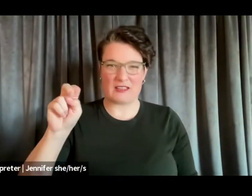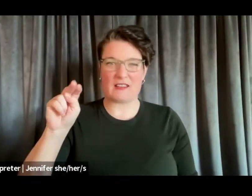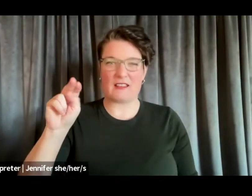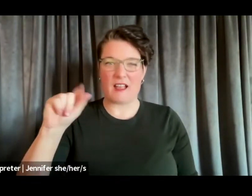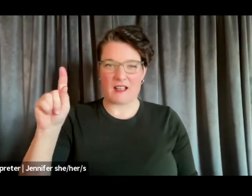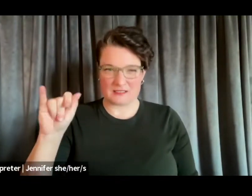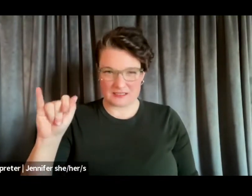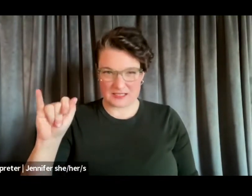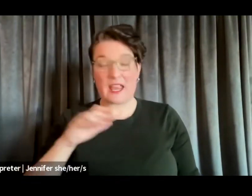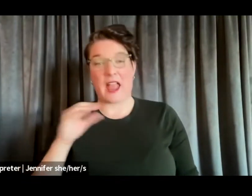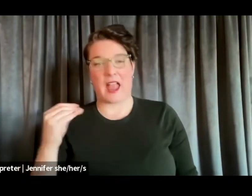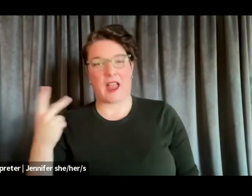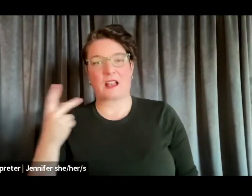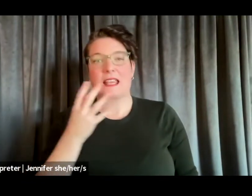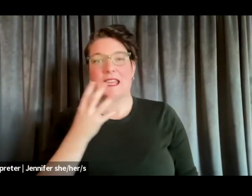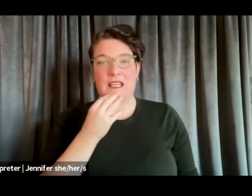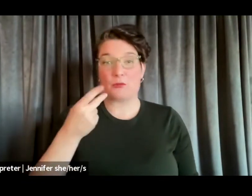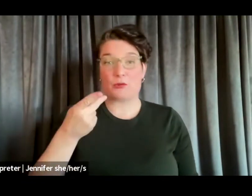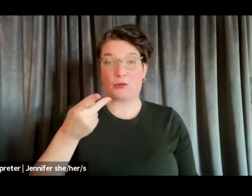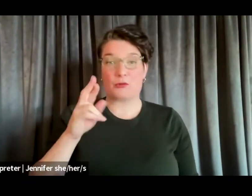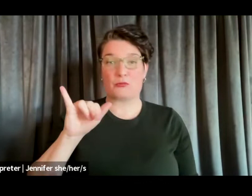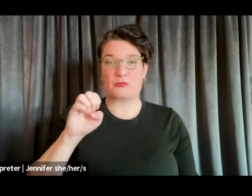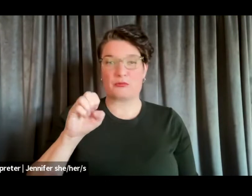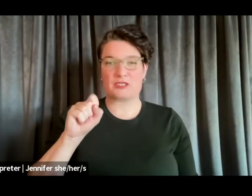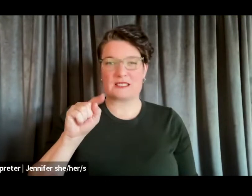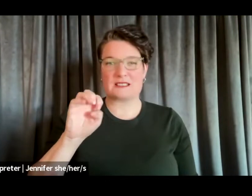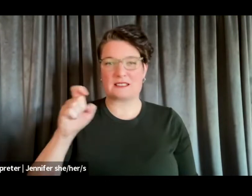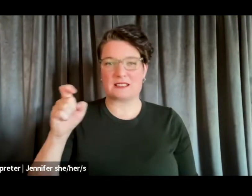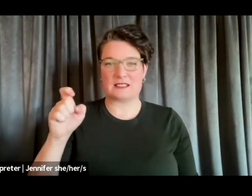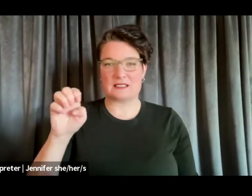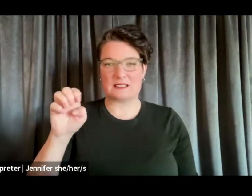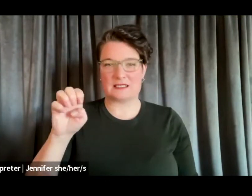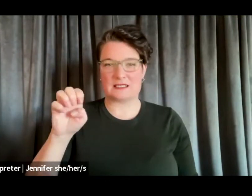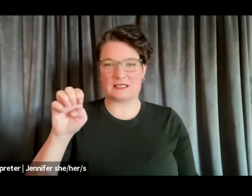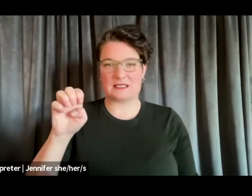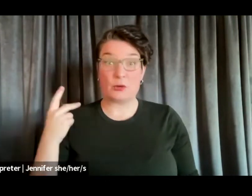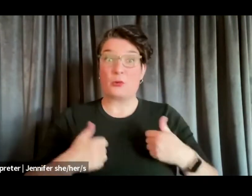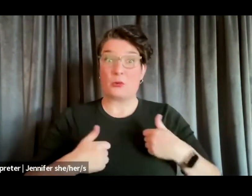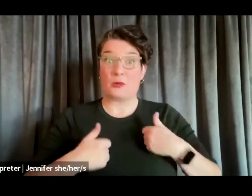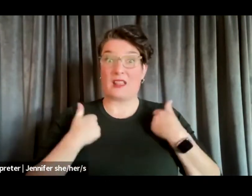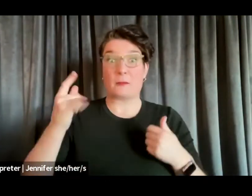or priestexxess. We live in the Pacific Northwest on Squaxin land also